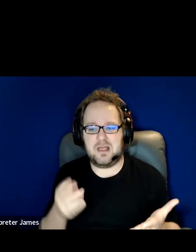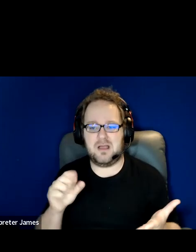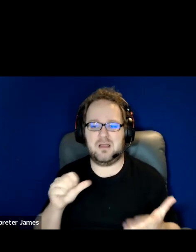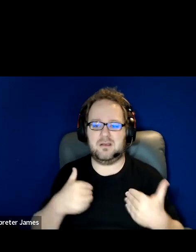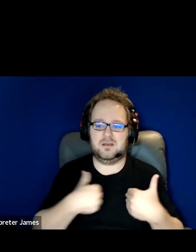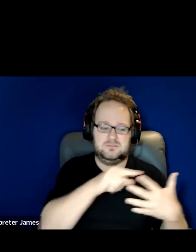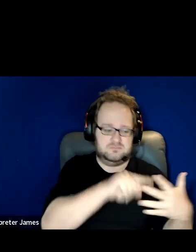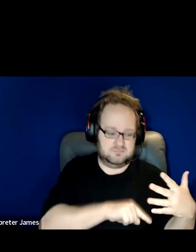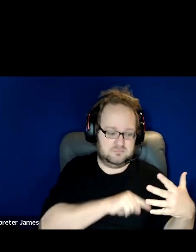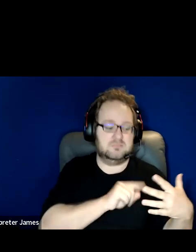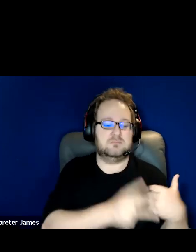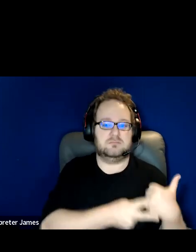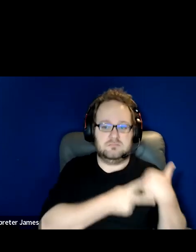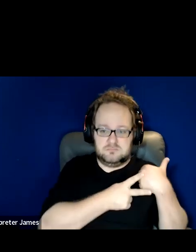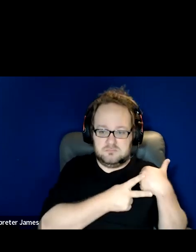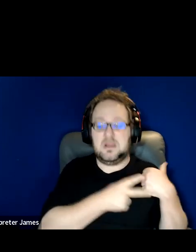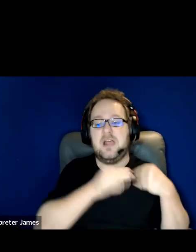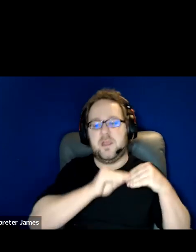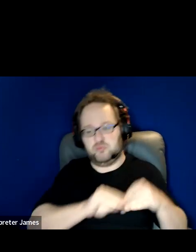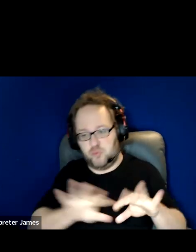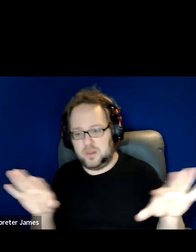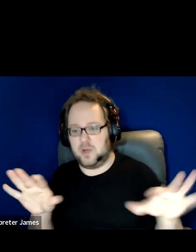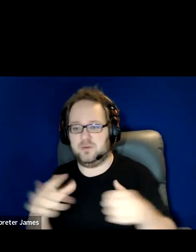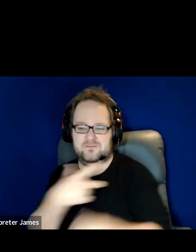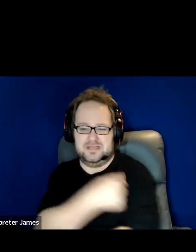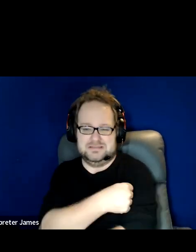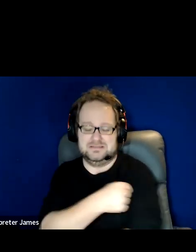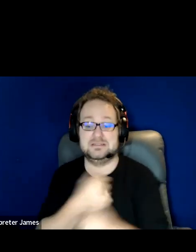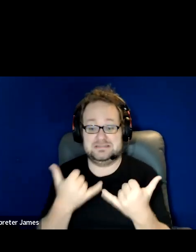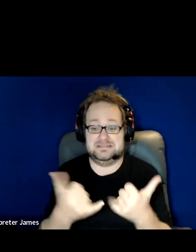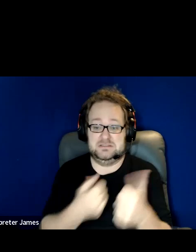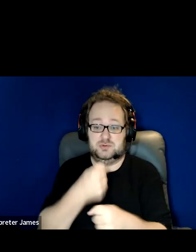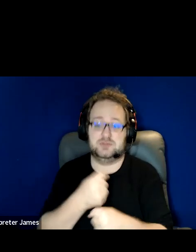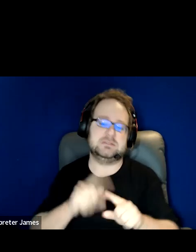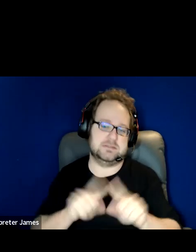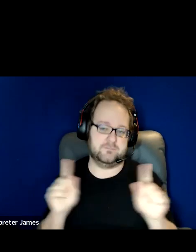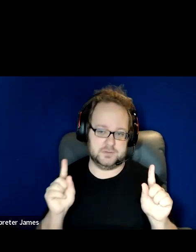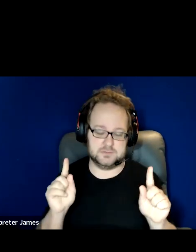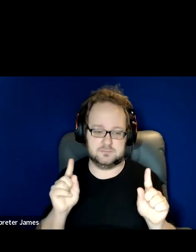As Alison mentioned, this here is a bit different. In prior years, especially with COVID. The